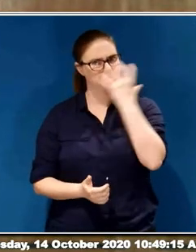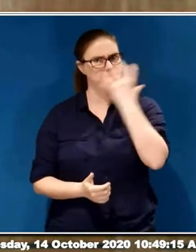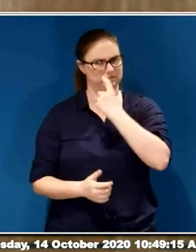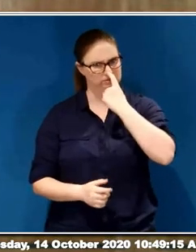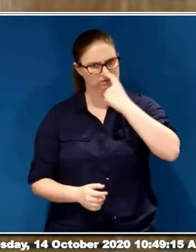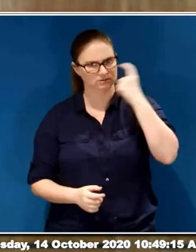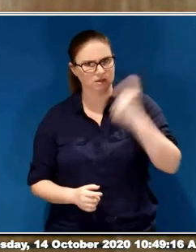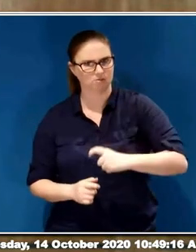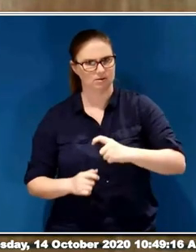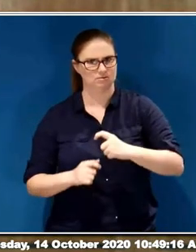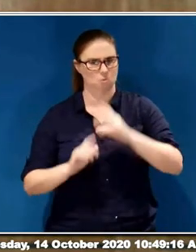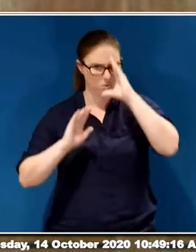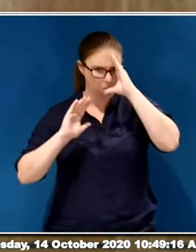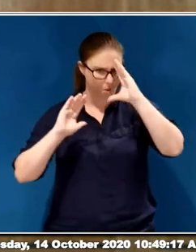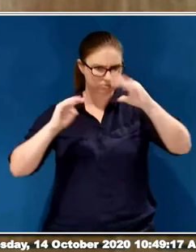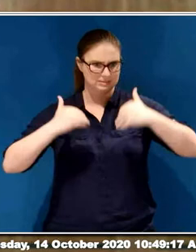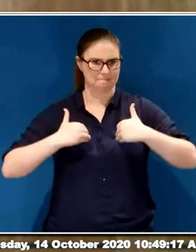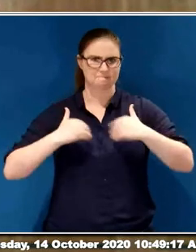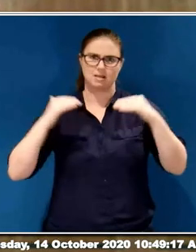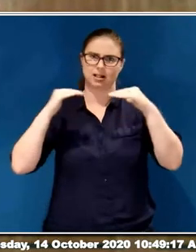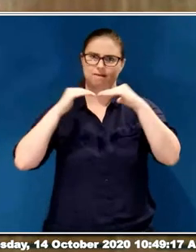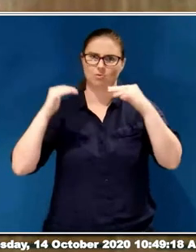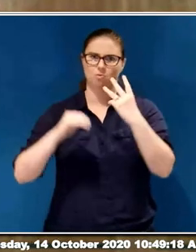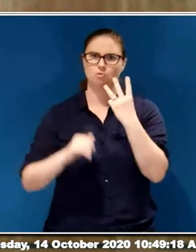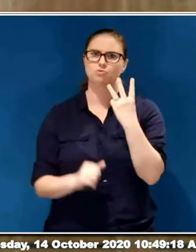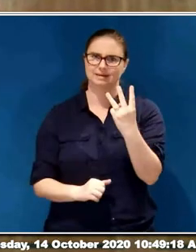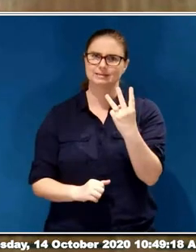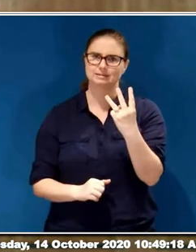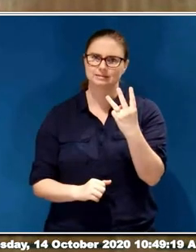And did he make any recommendations about how the school could support Kobe?